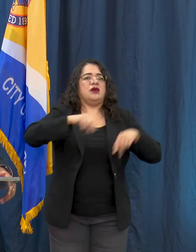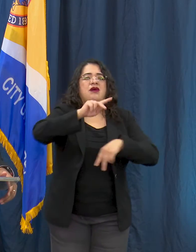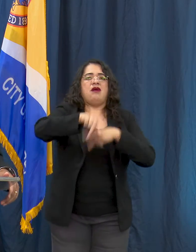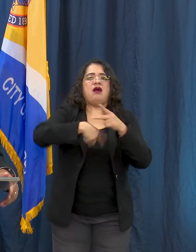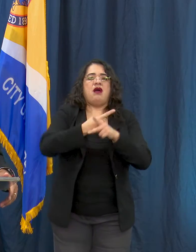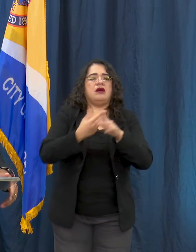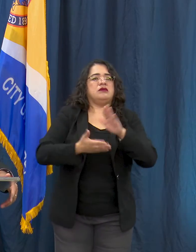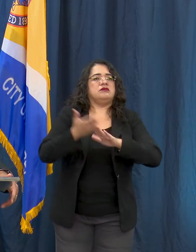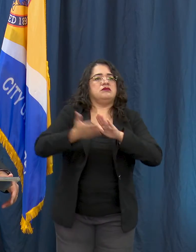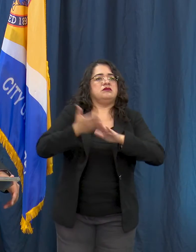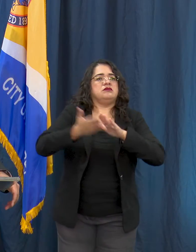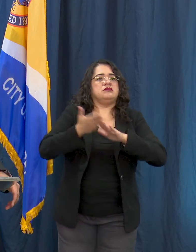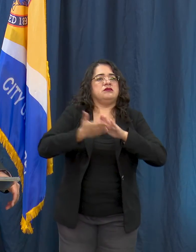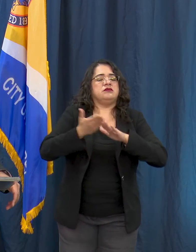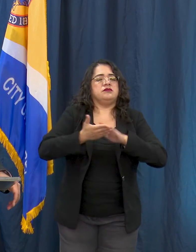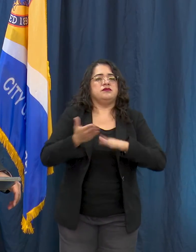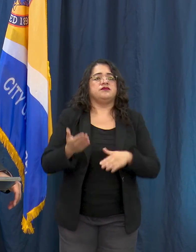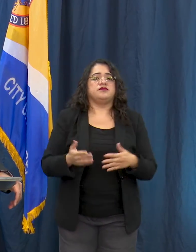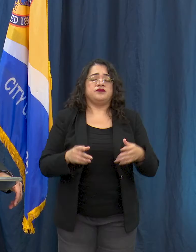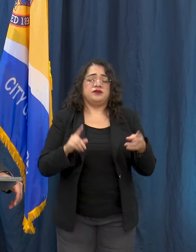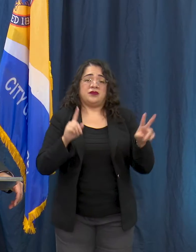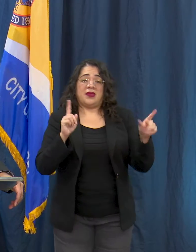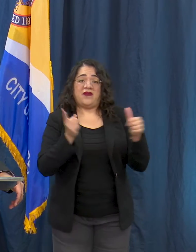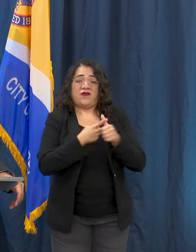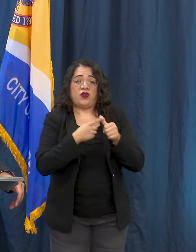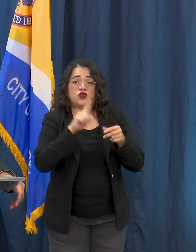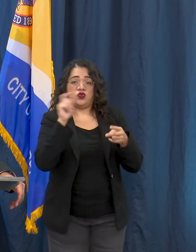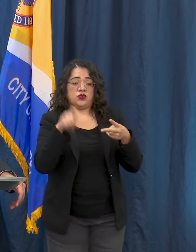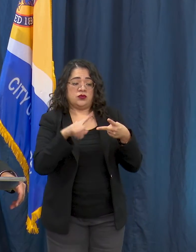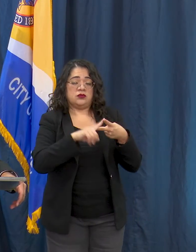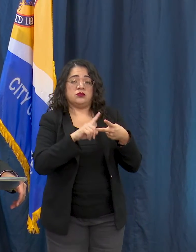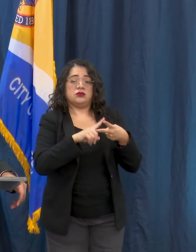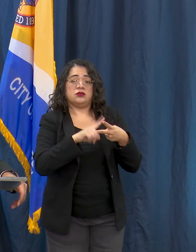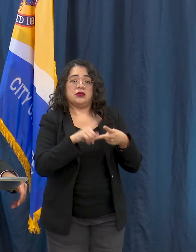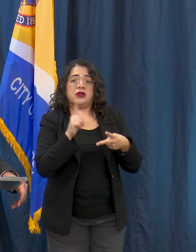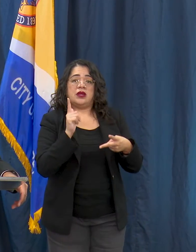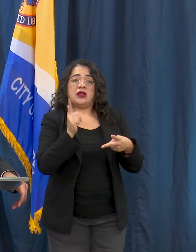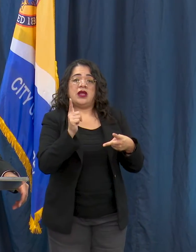I do know to, to the response to your first question, I do believe later today